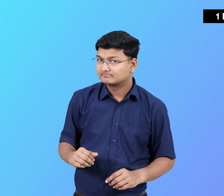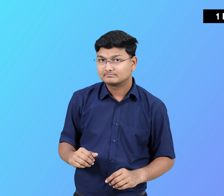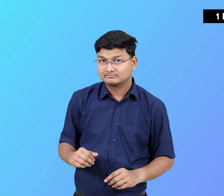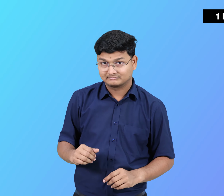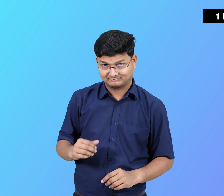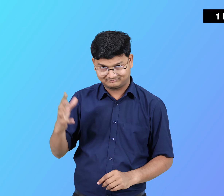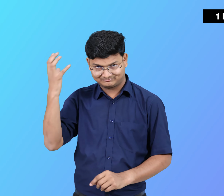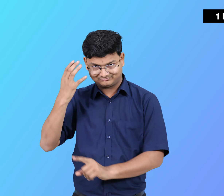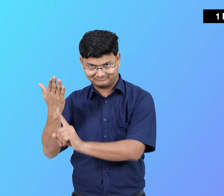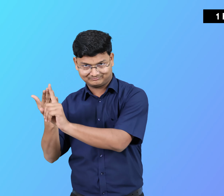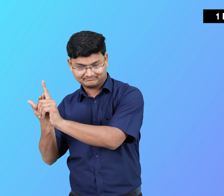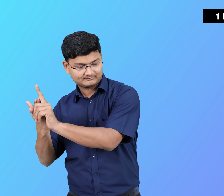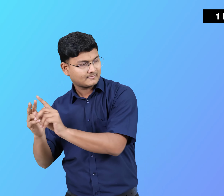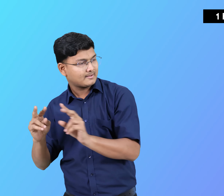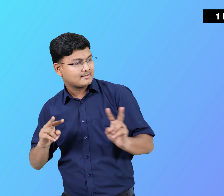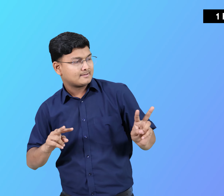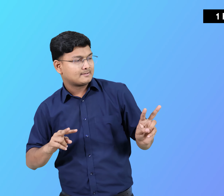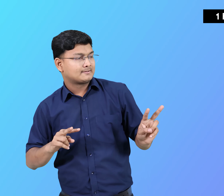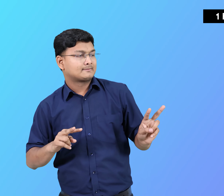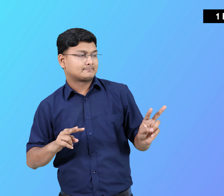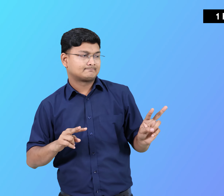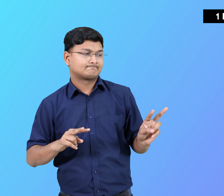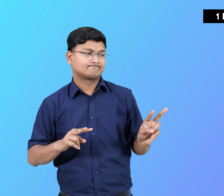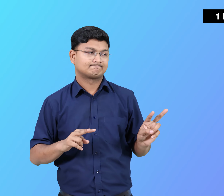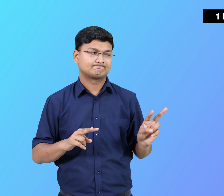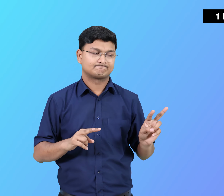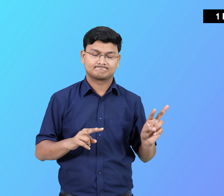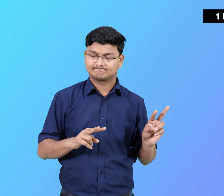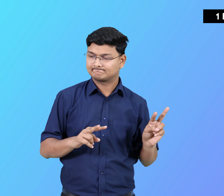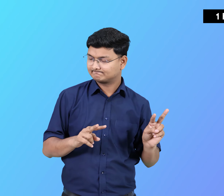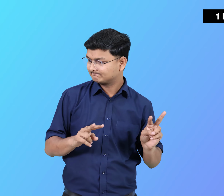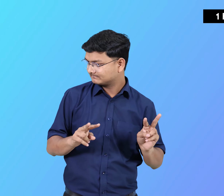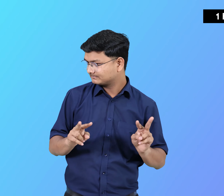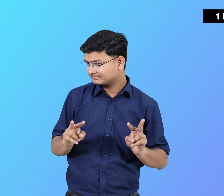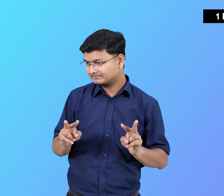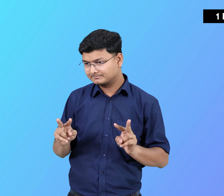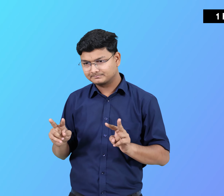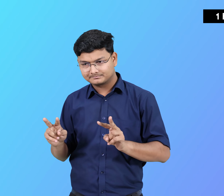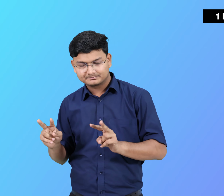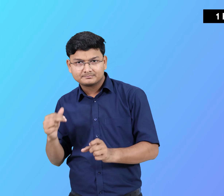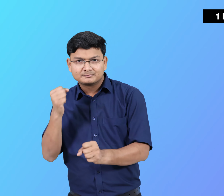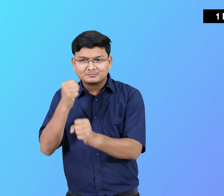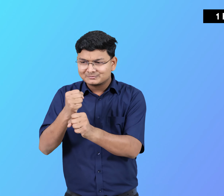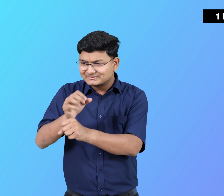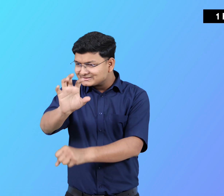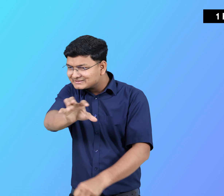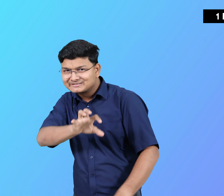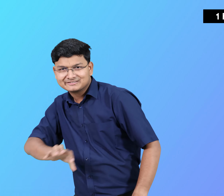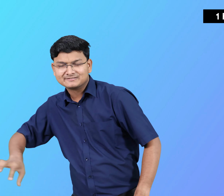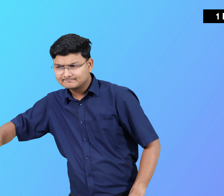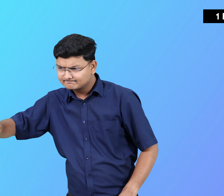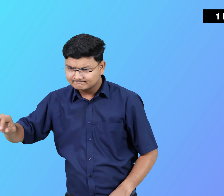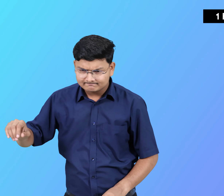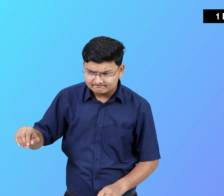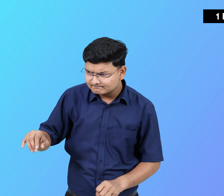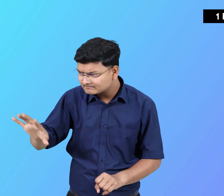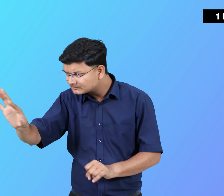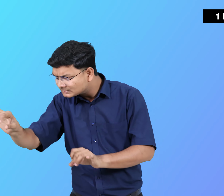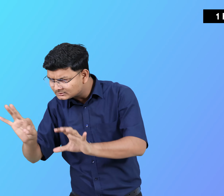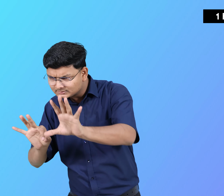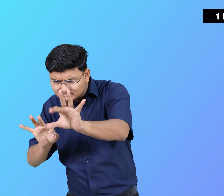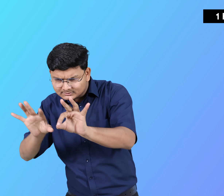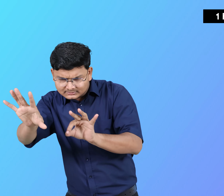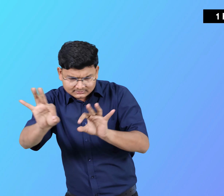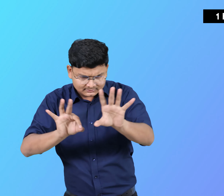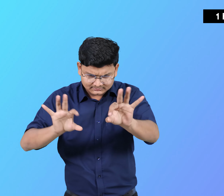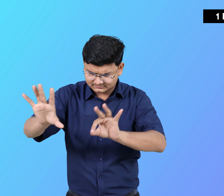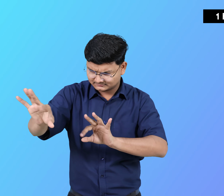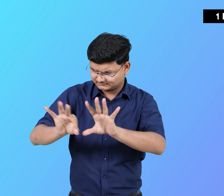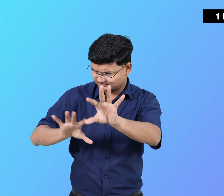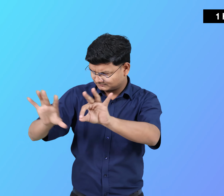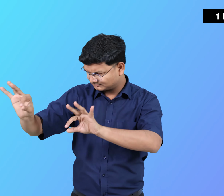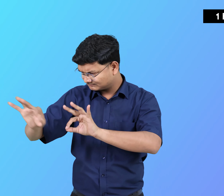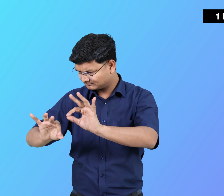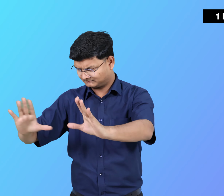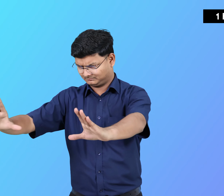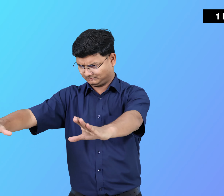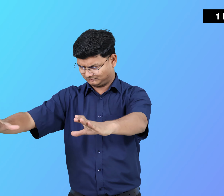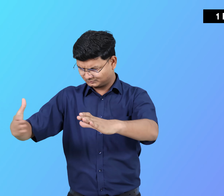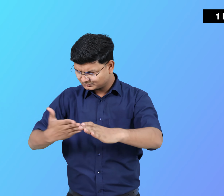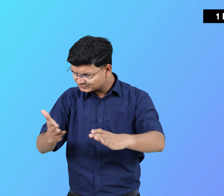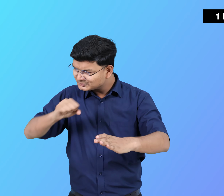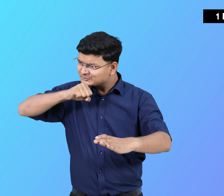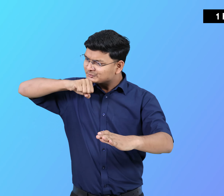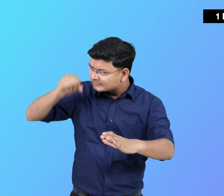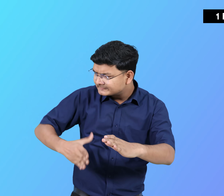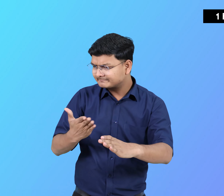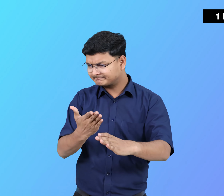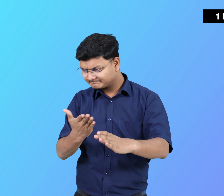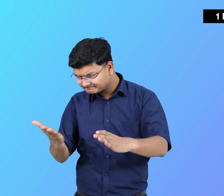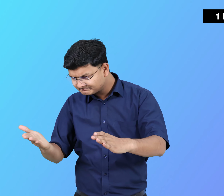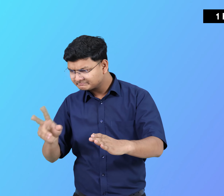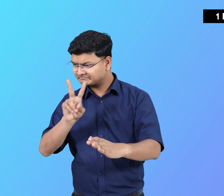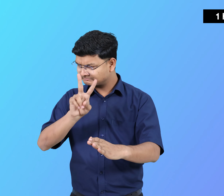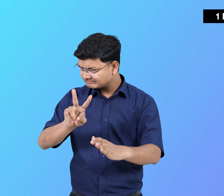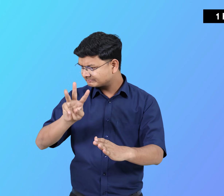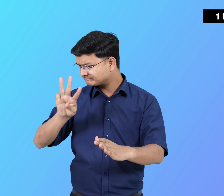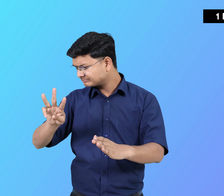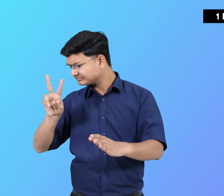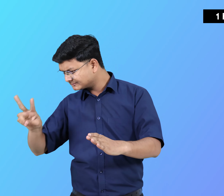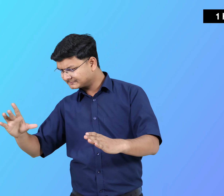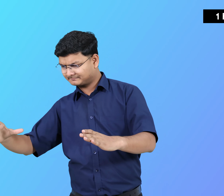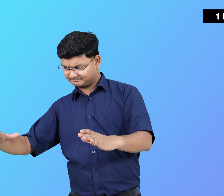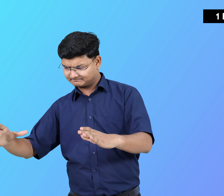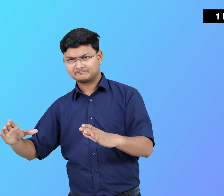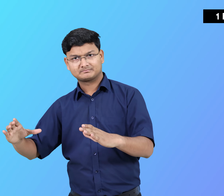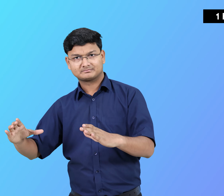So Ahab gathered the young soldiers of the district governors. There were 232 of these men.